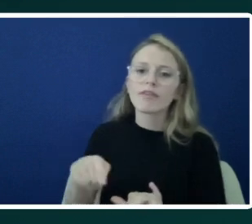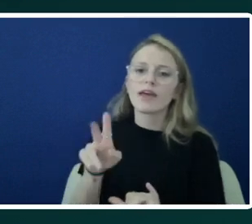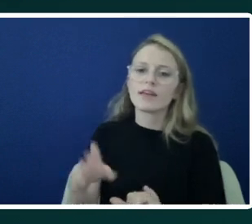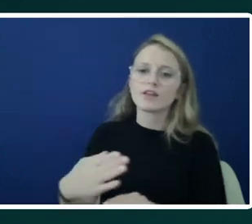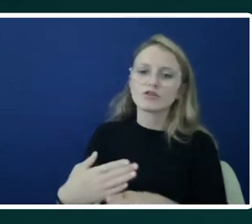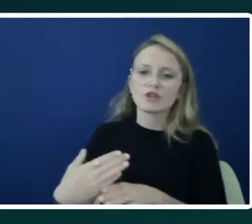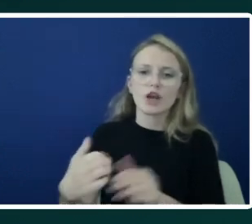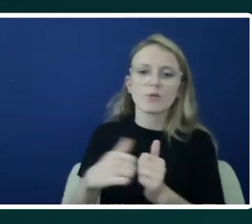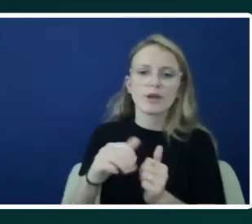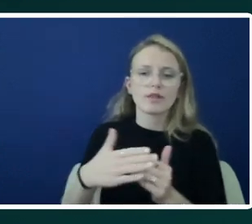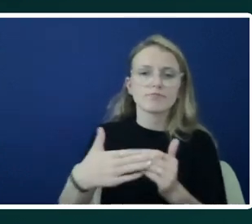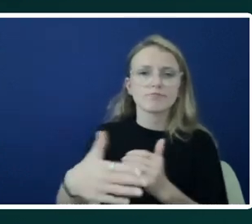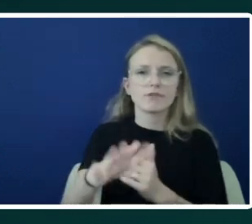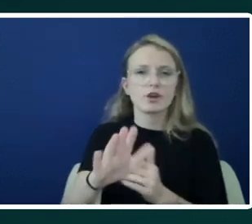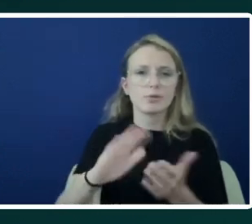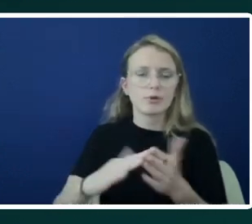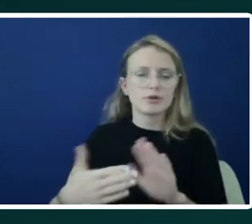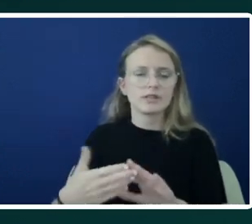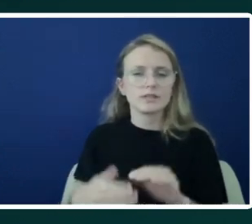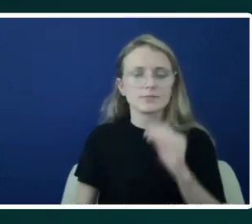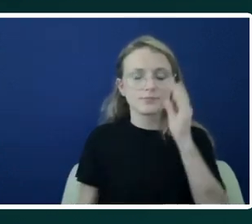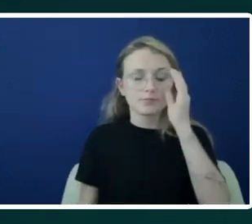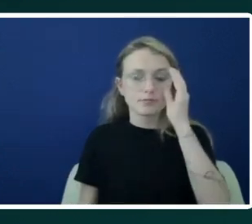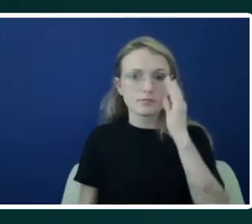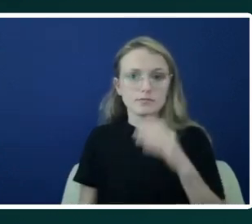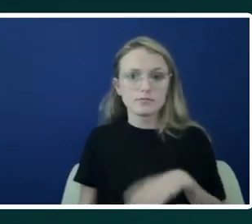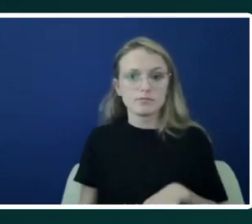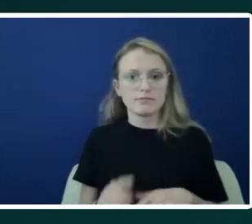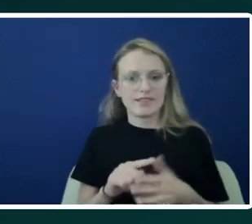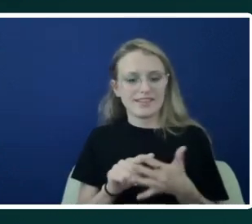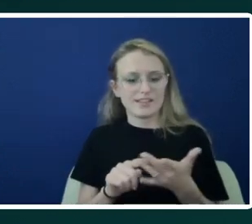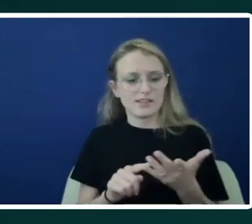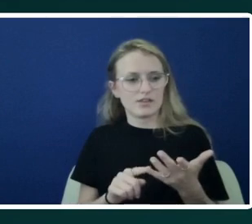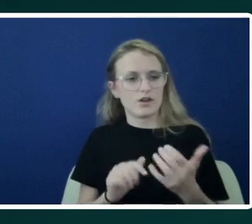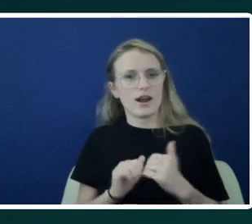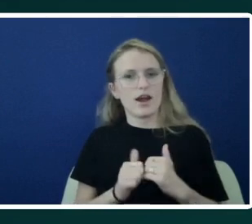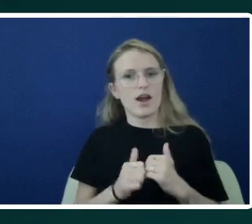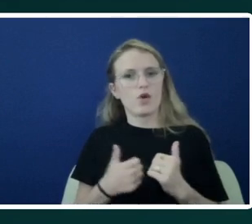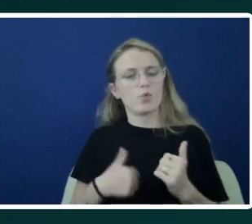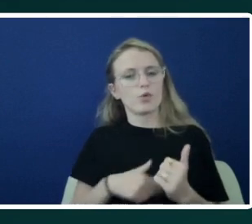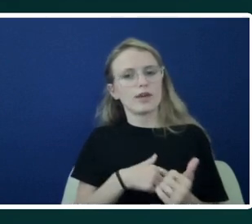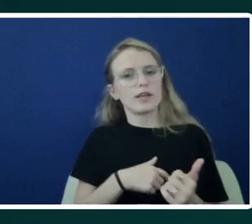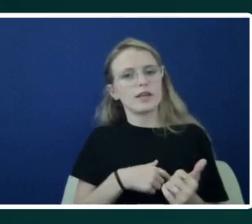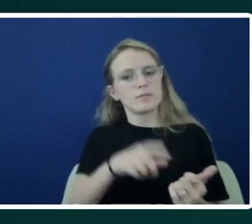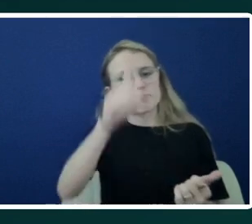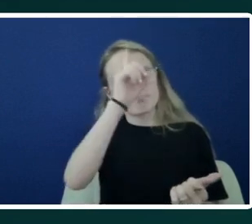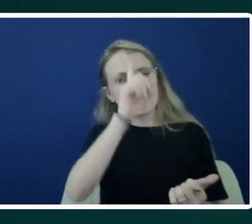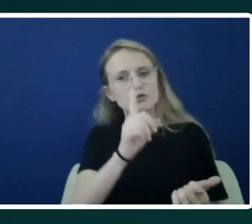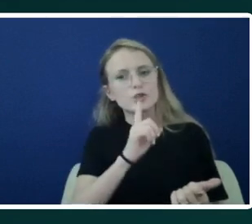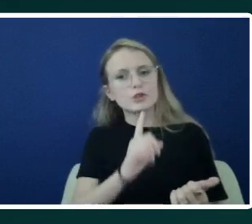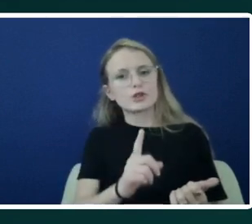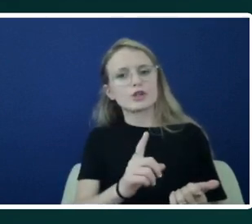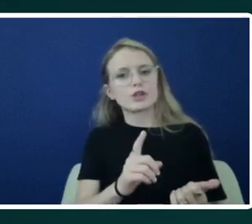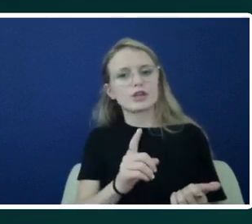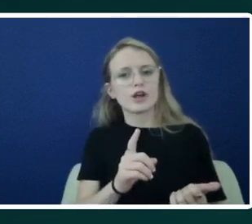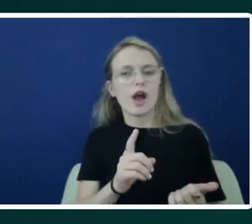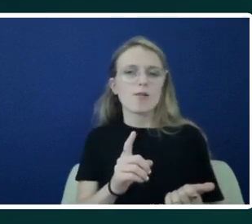as a whole. And so, those are some of the ways that we work to ensure that the work that we're